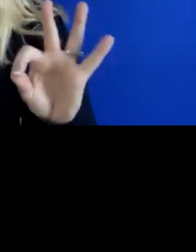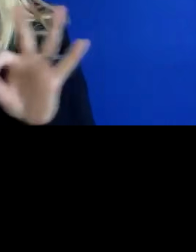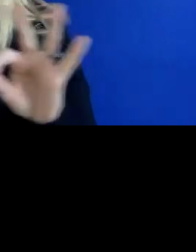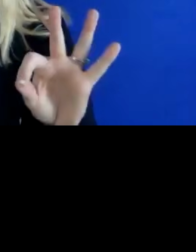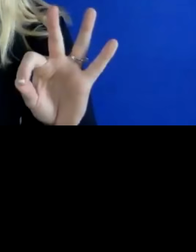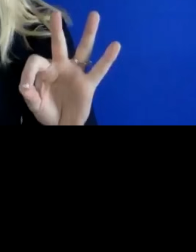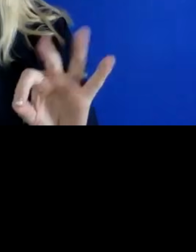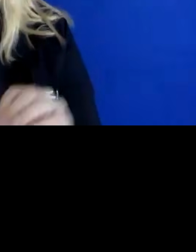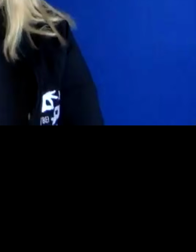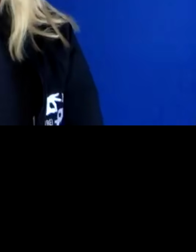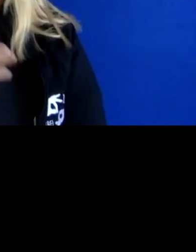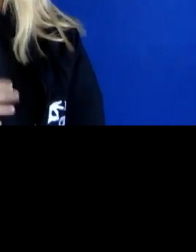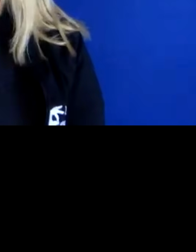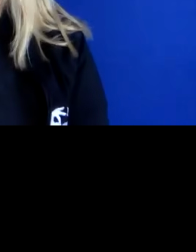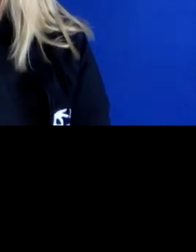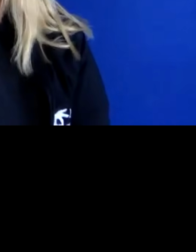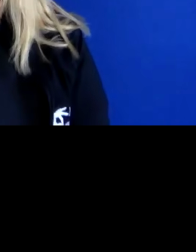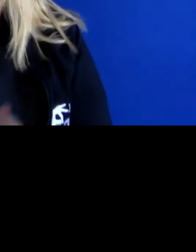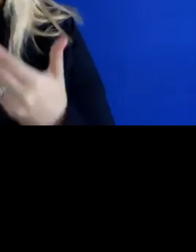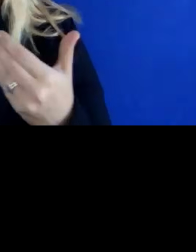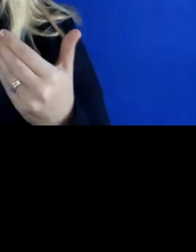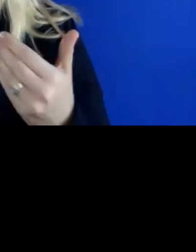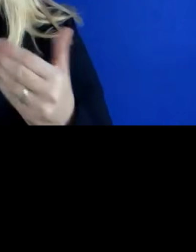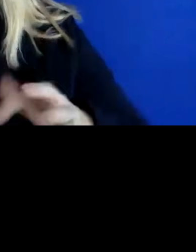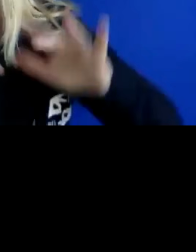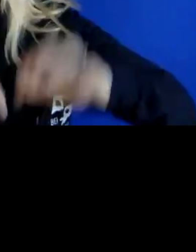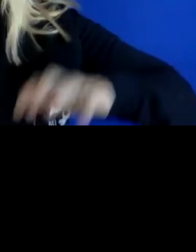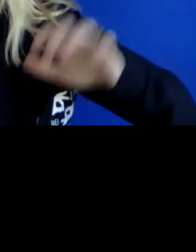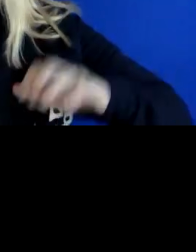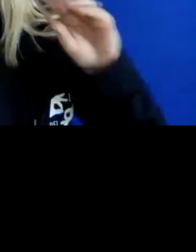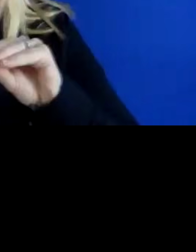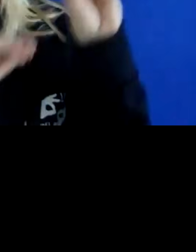It is really user-friendly and there's no technical things. So I think it's a good start.